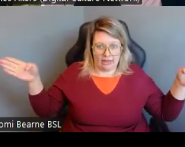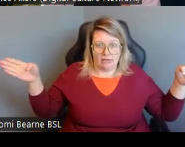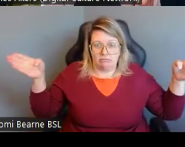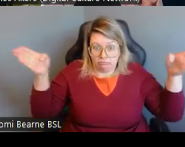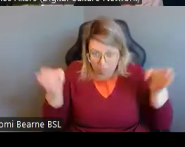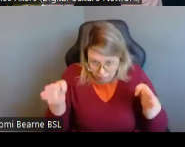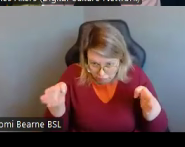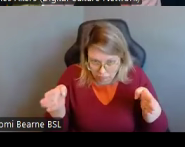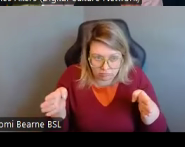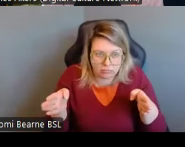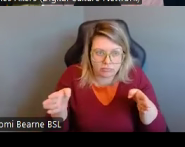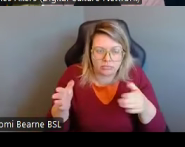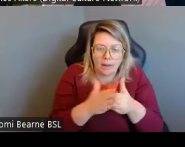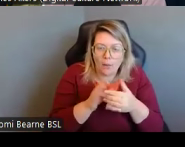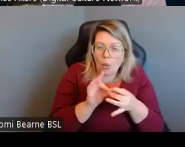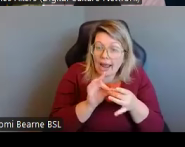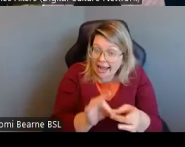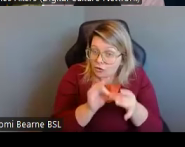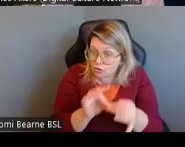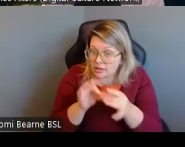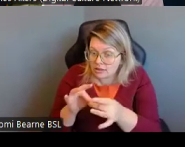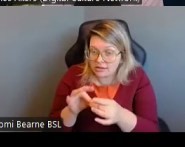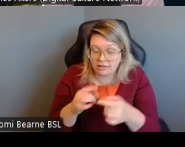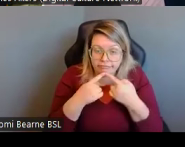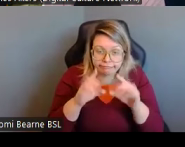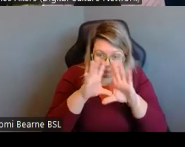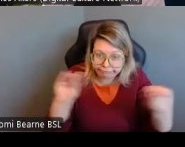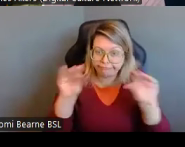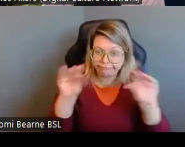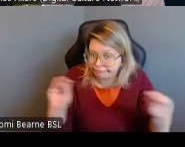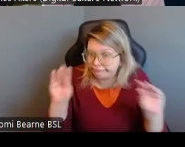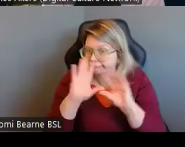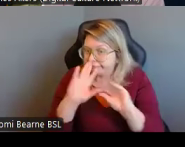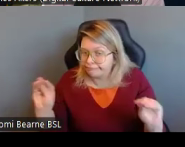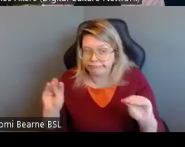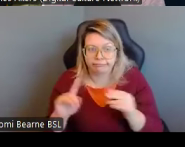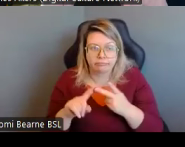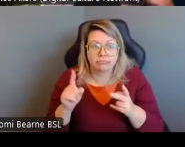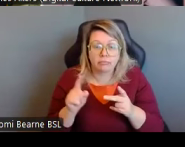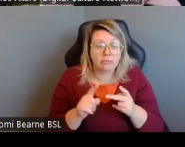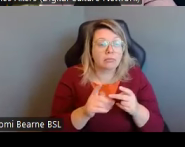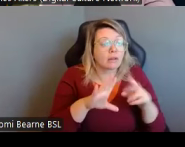we want to increase engagement with the stuff that you're doing and putting out, have some conversions to do a thing.